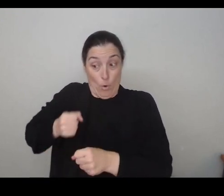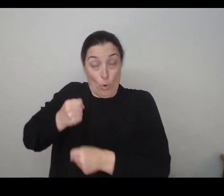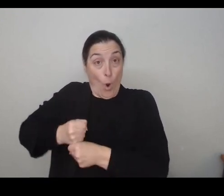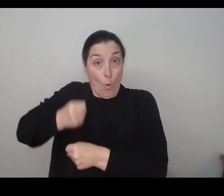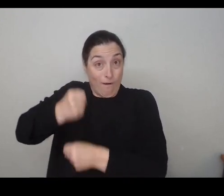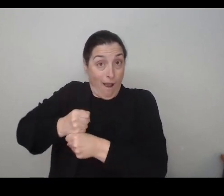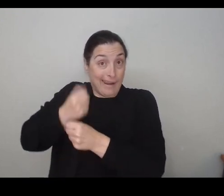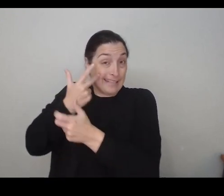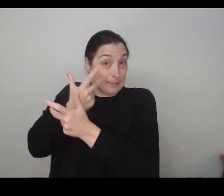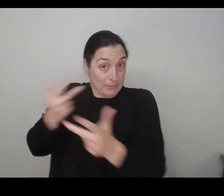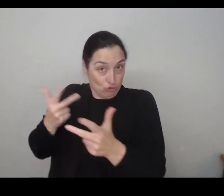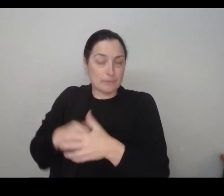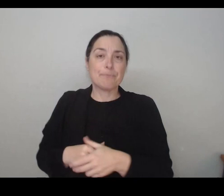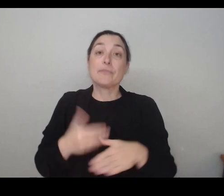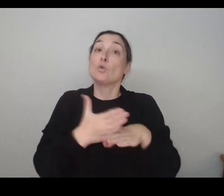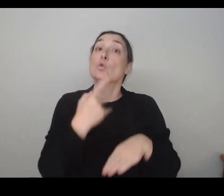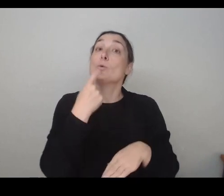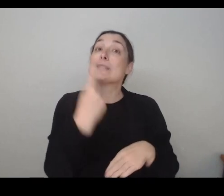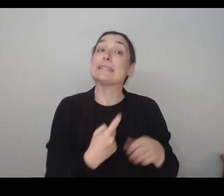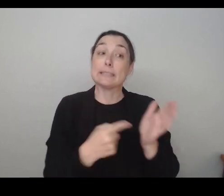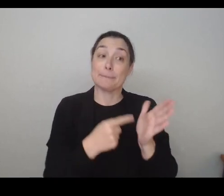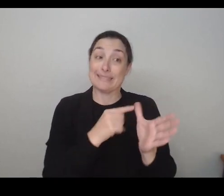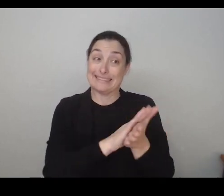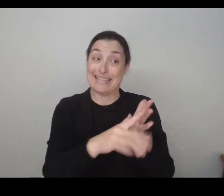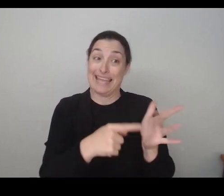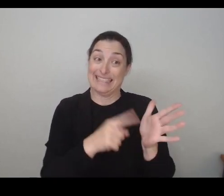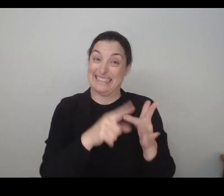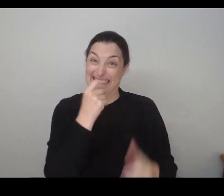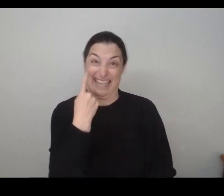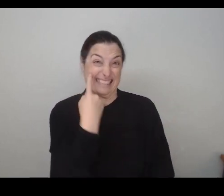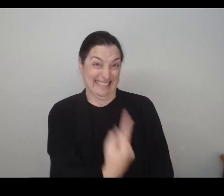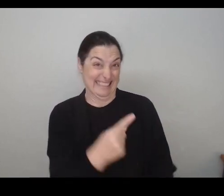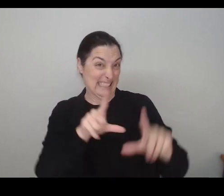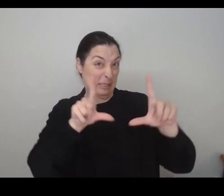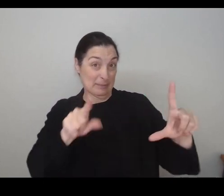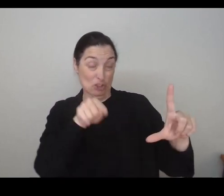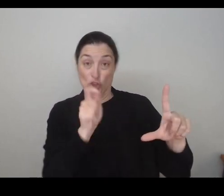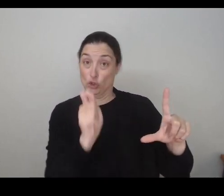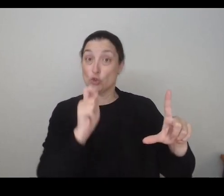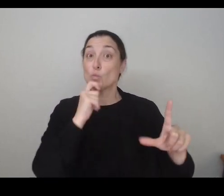the new museum in Tahiti, that you have an image there, was about to open, and we had the chance